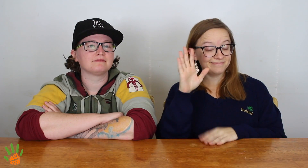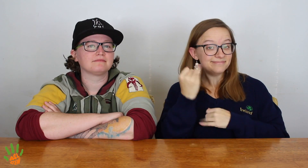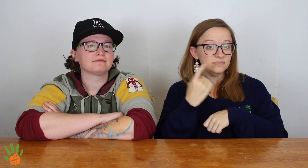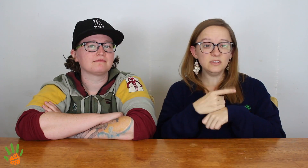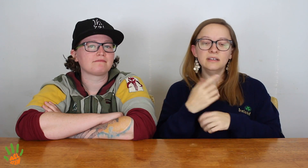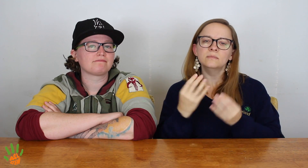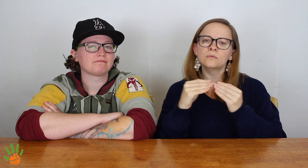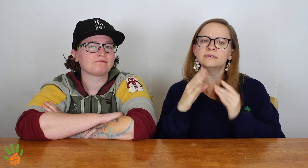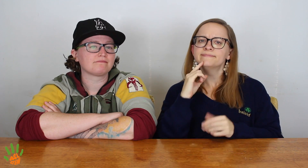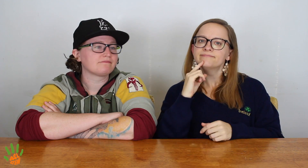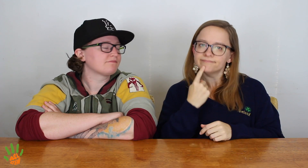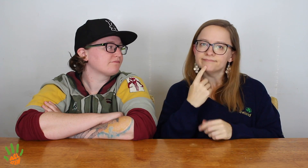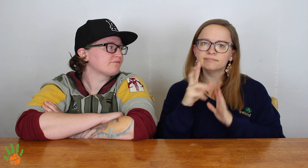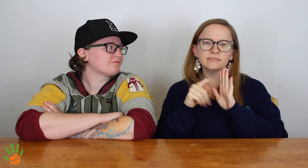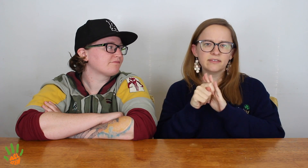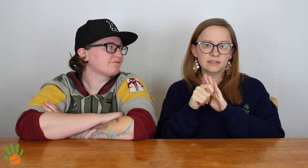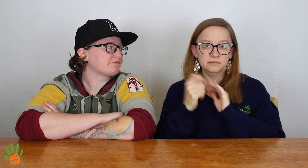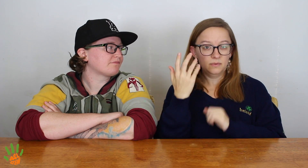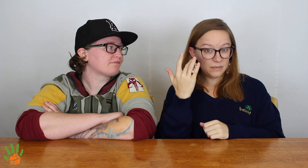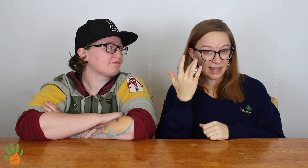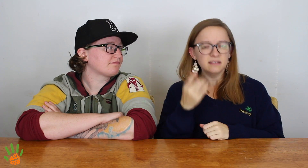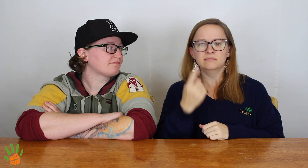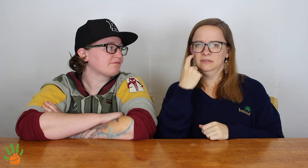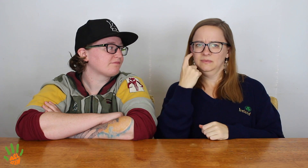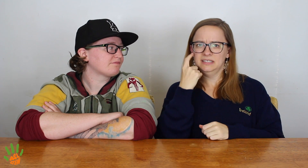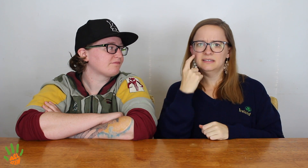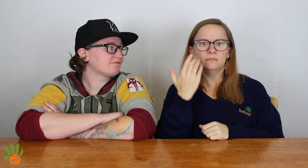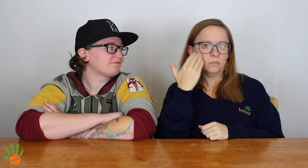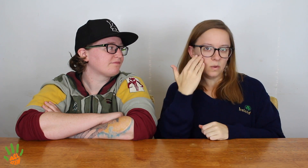[JI] Hello, today is a more serious video because